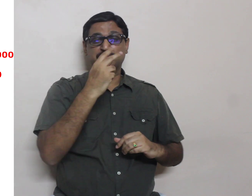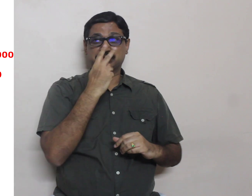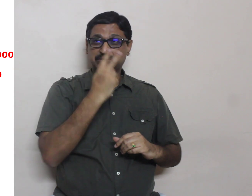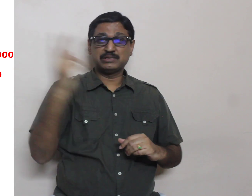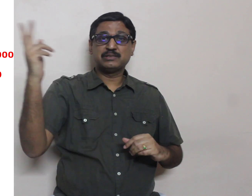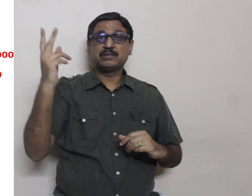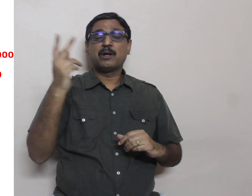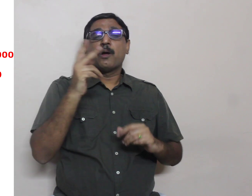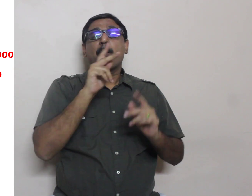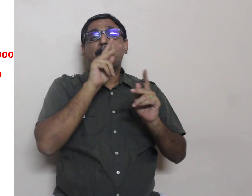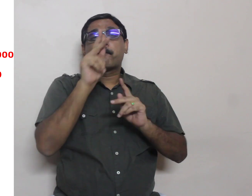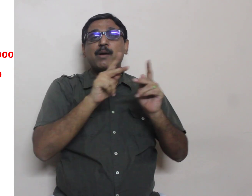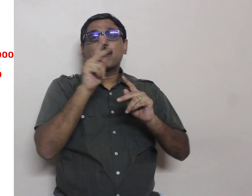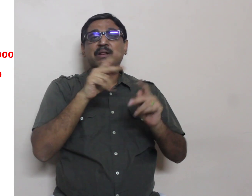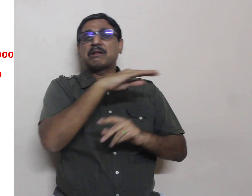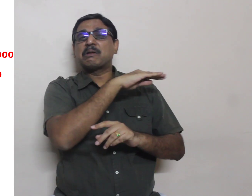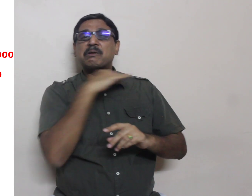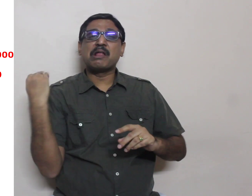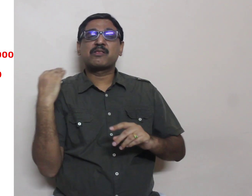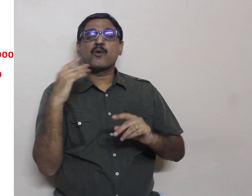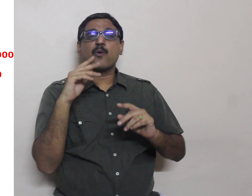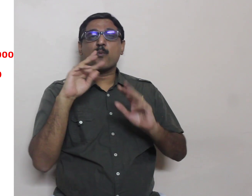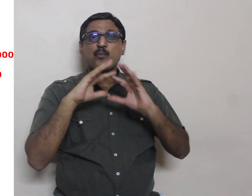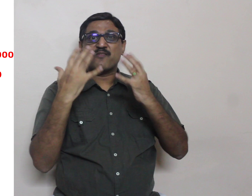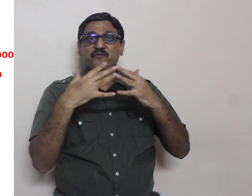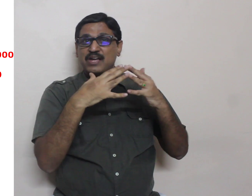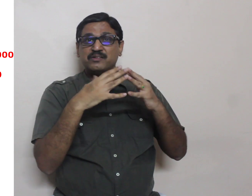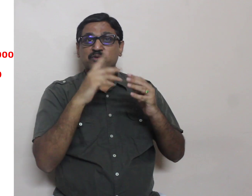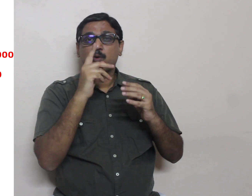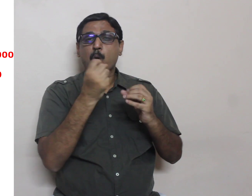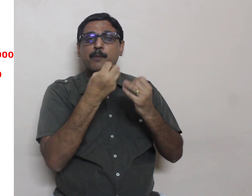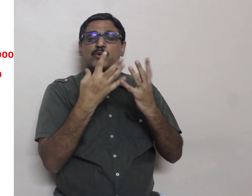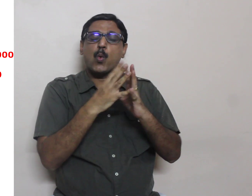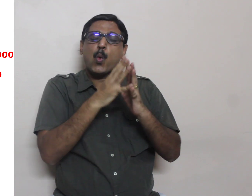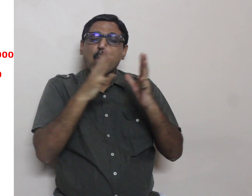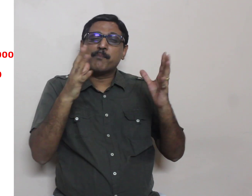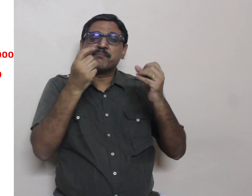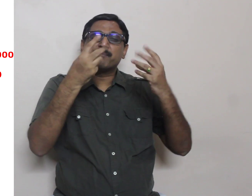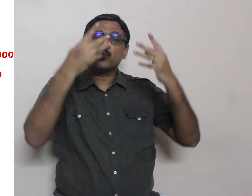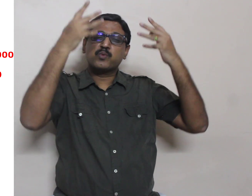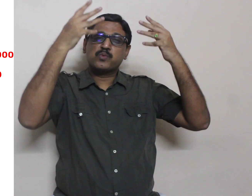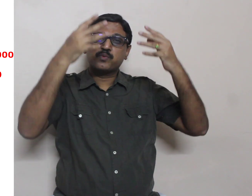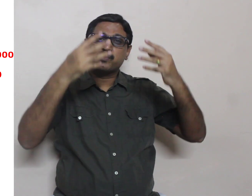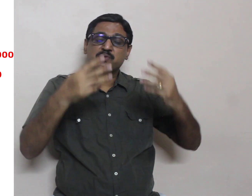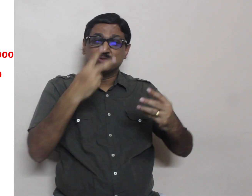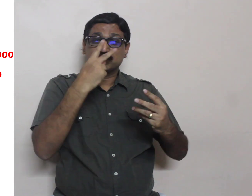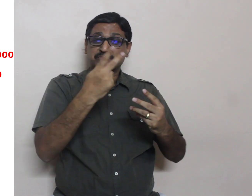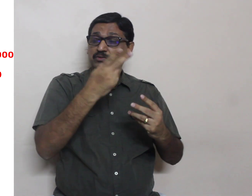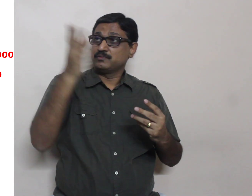You can see the number of people died in each country. It is displayed on the screen.